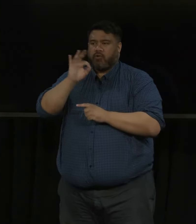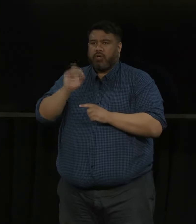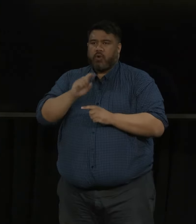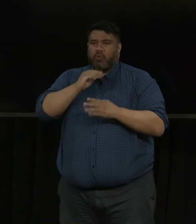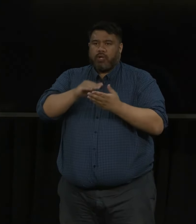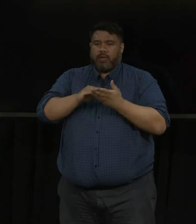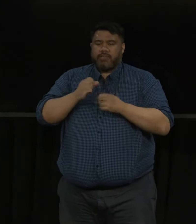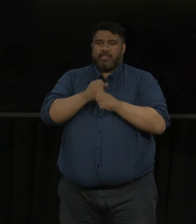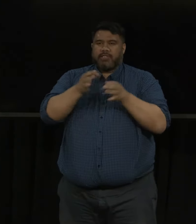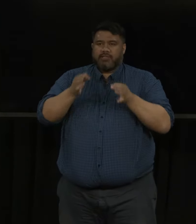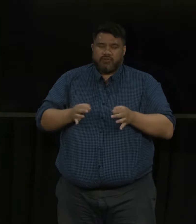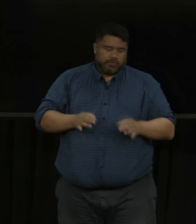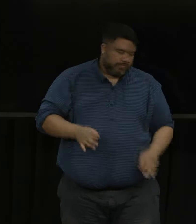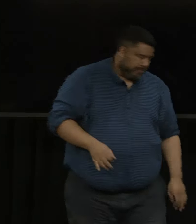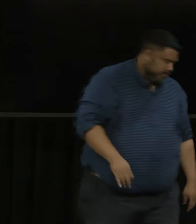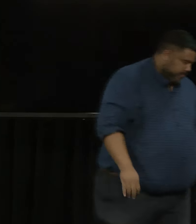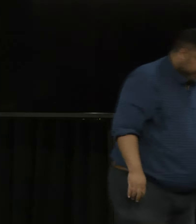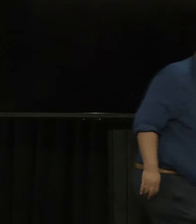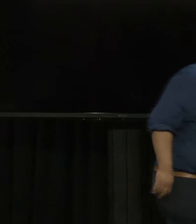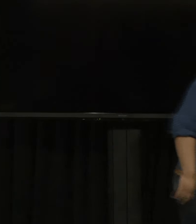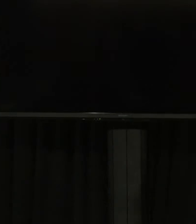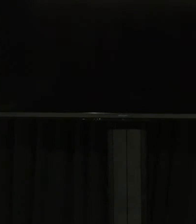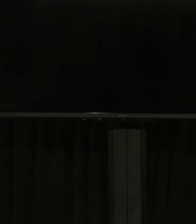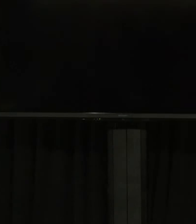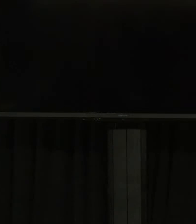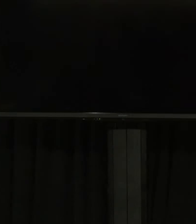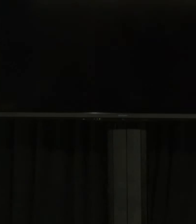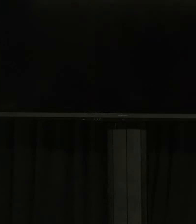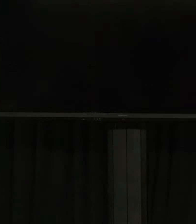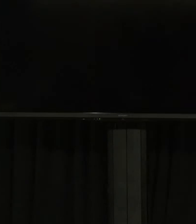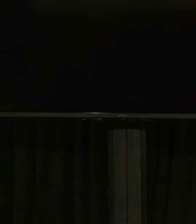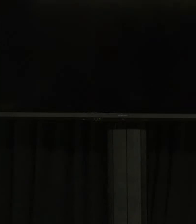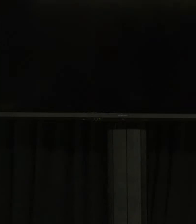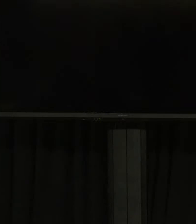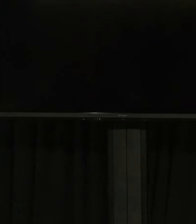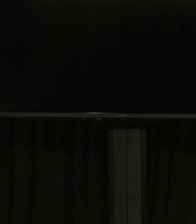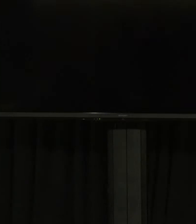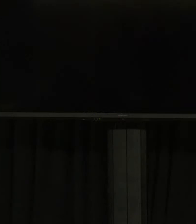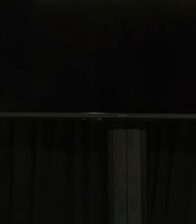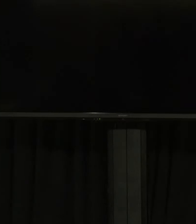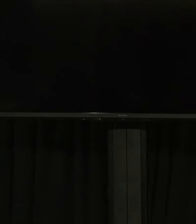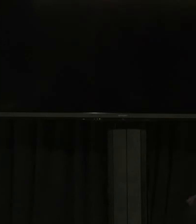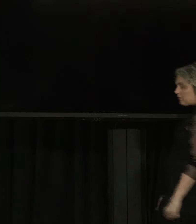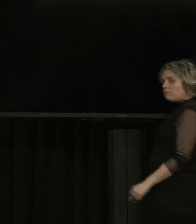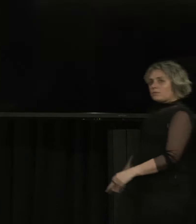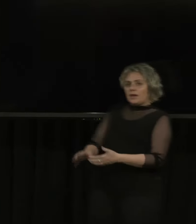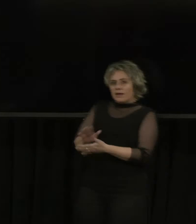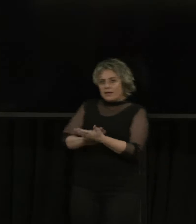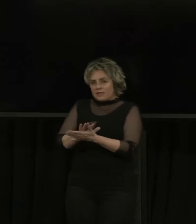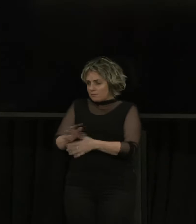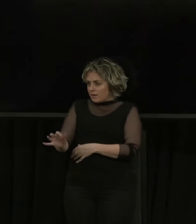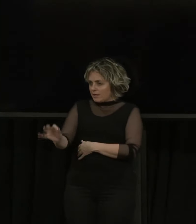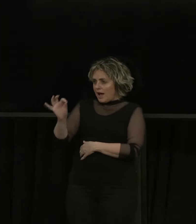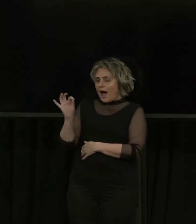take away something we have given, we will keep that option on the table. It would be both the outbreak and vaccination